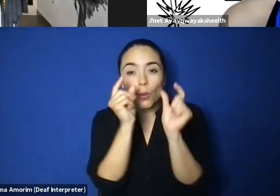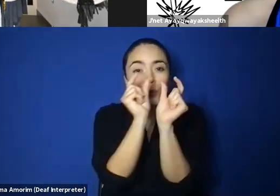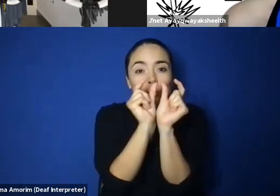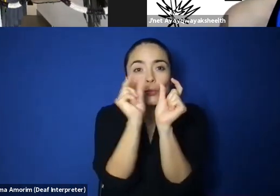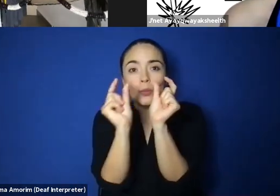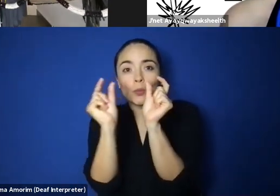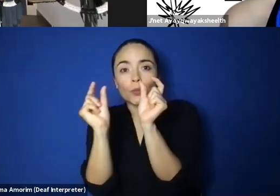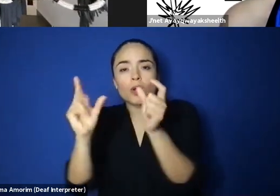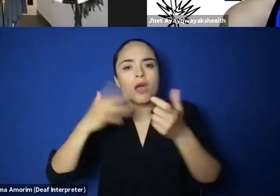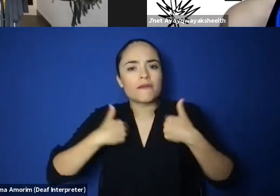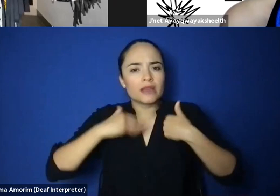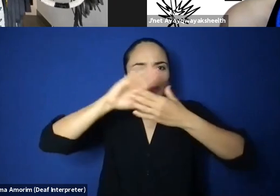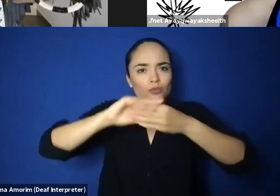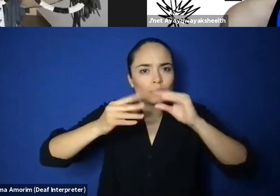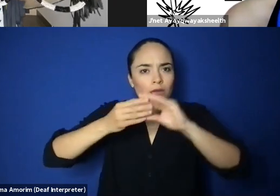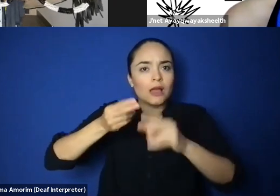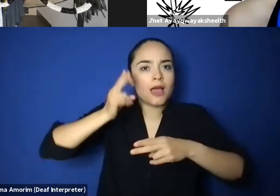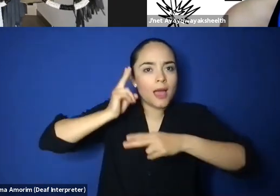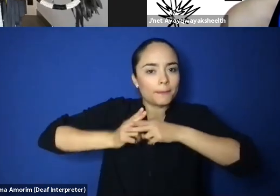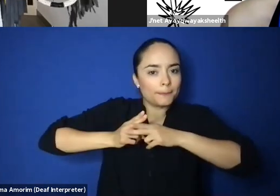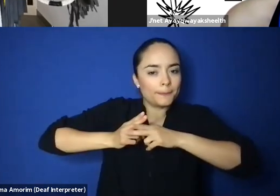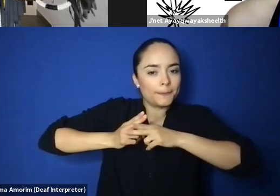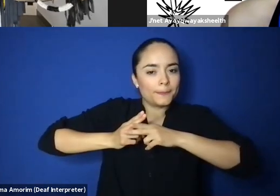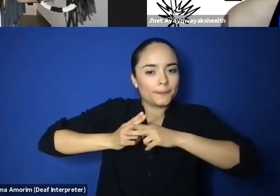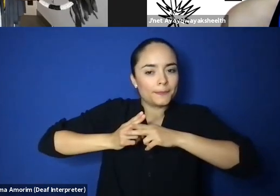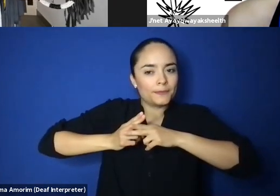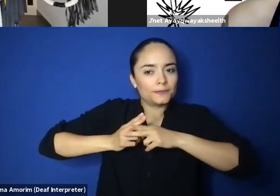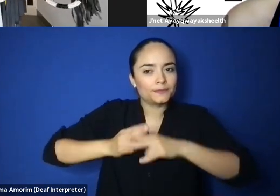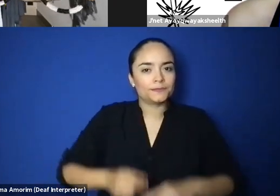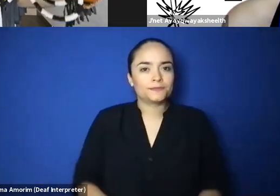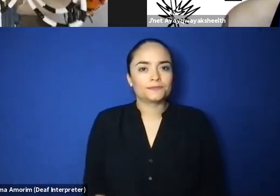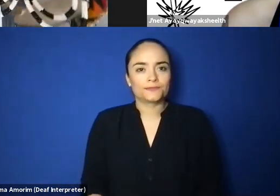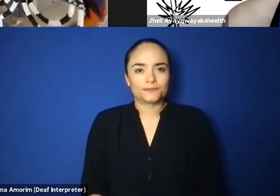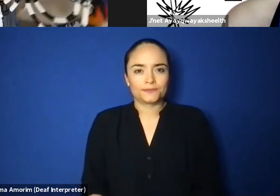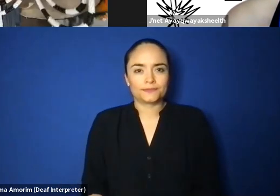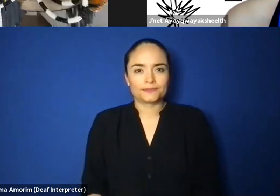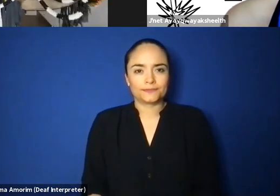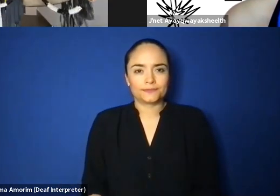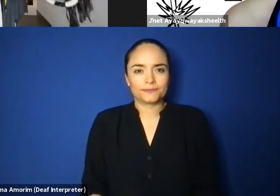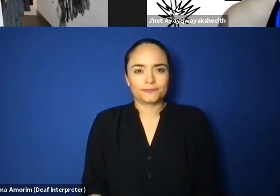I said my name is Waaseyaabin, and that just means that first ray of light in the morning.